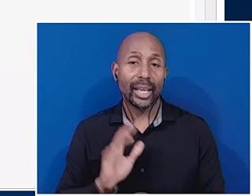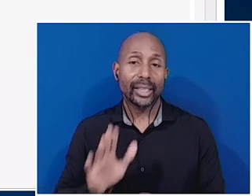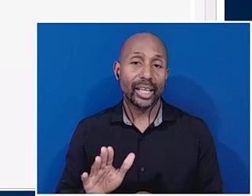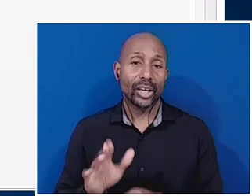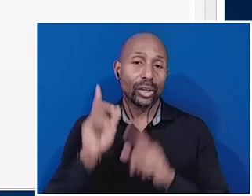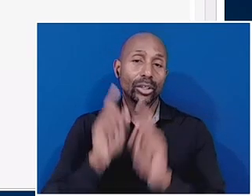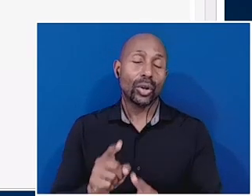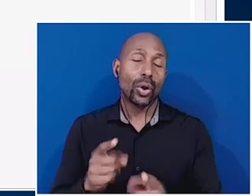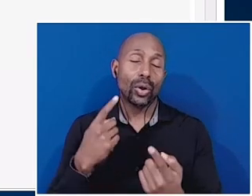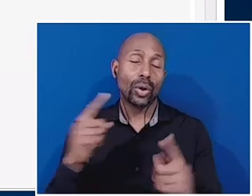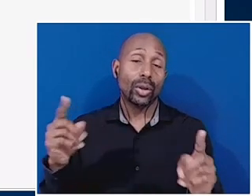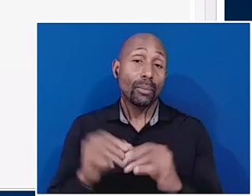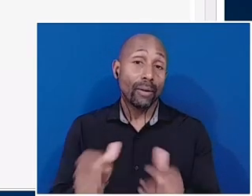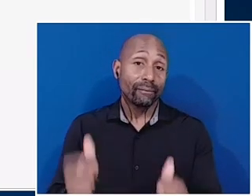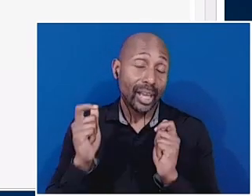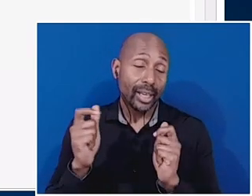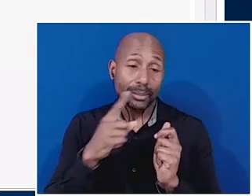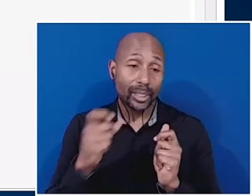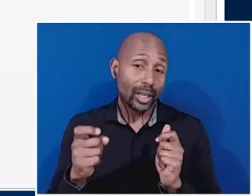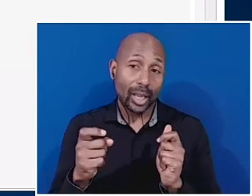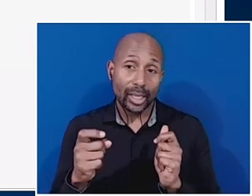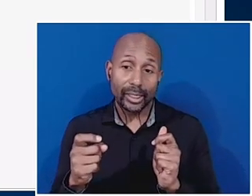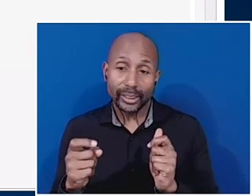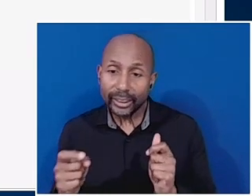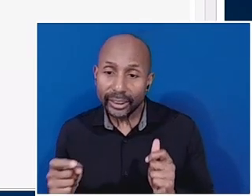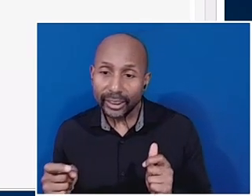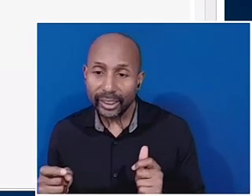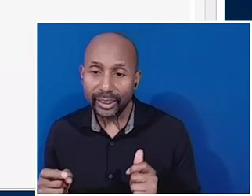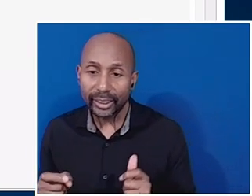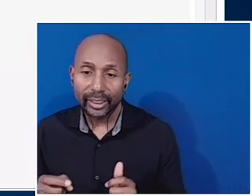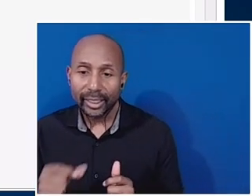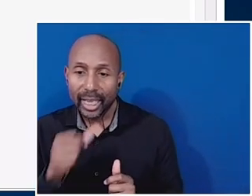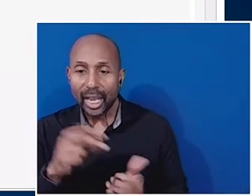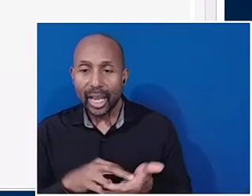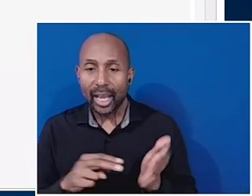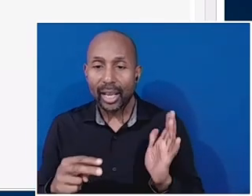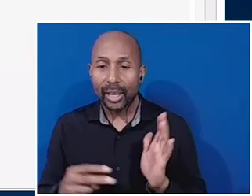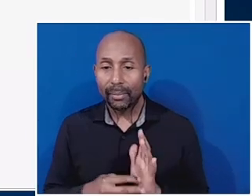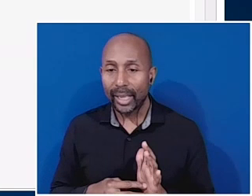acceptance metric without really doing much by way of benefit to the student.